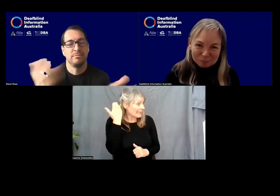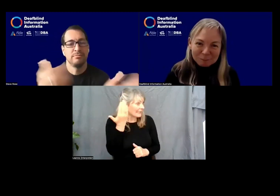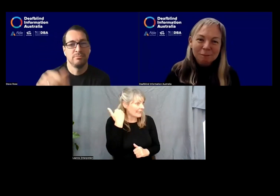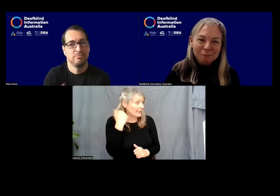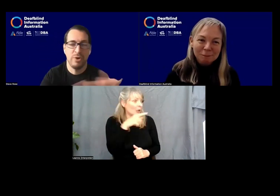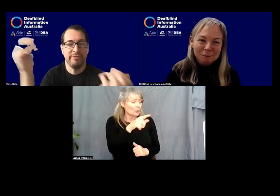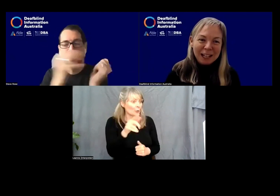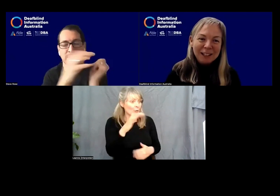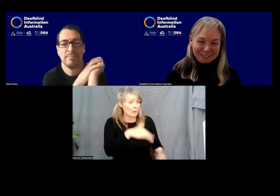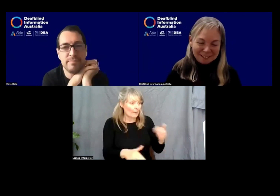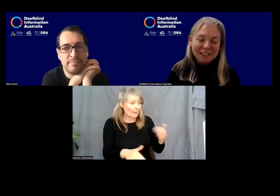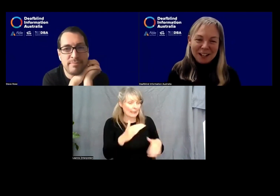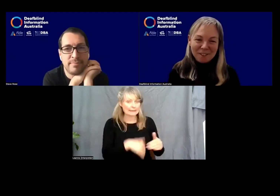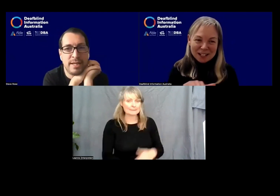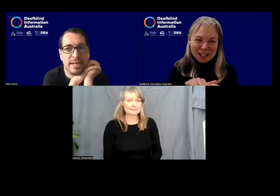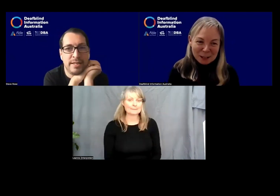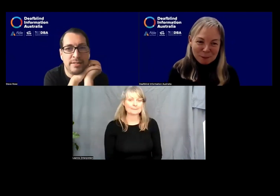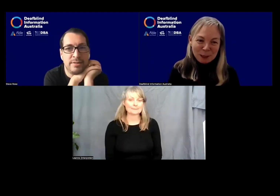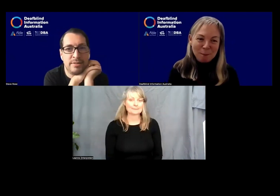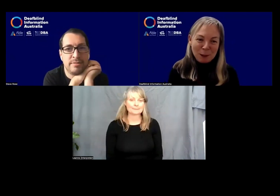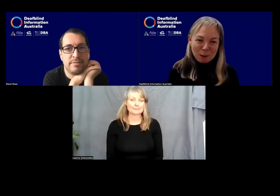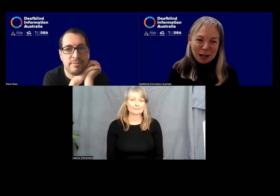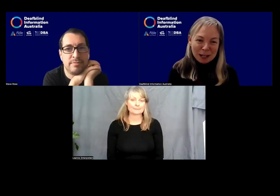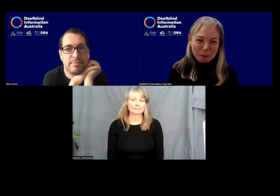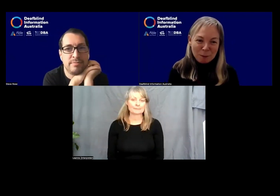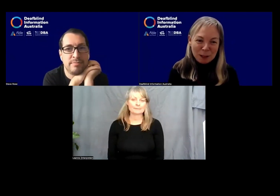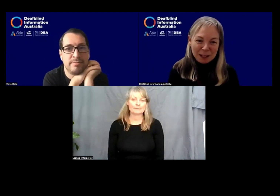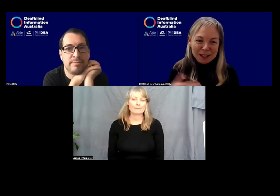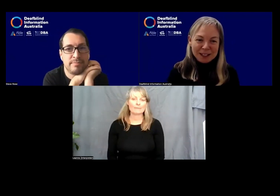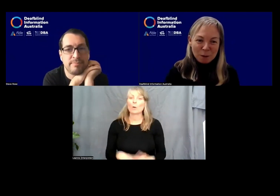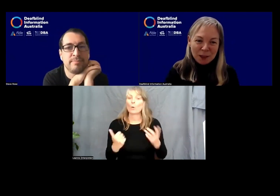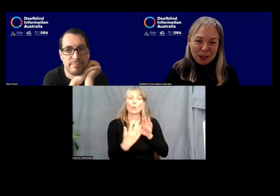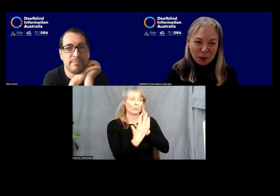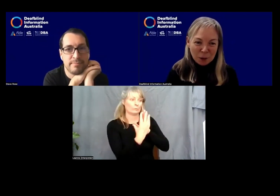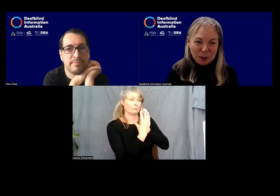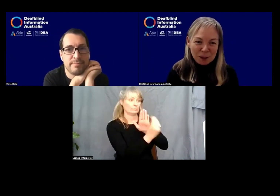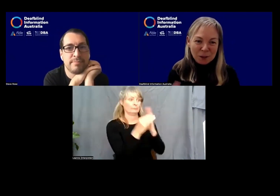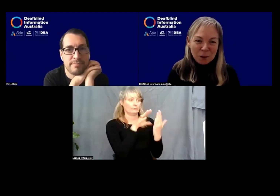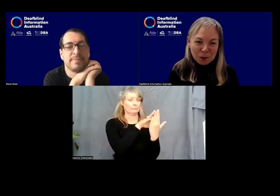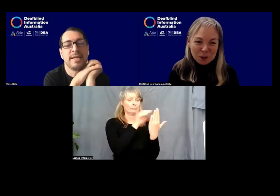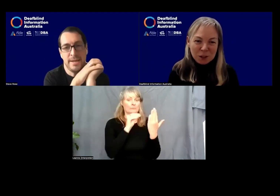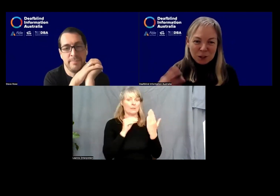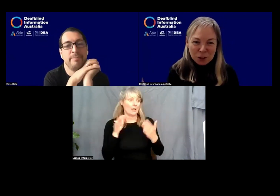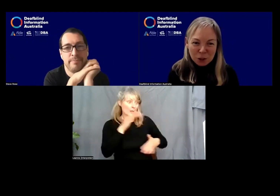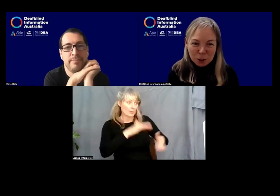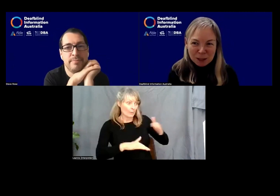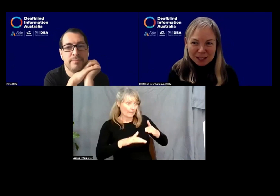Even to simply mirror back swimming and see where they go with it, not to assume they're